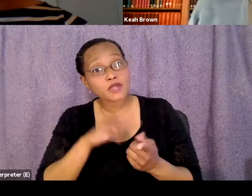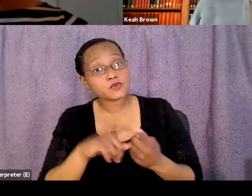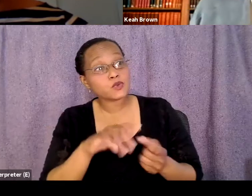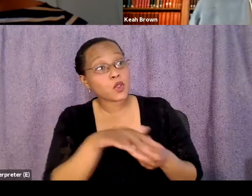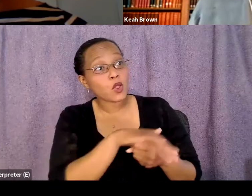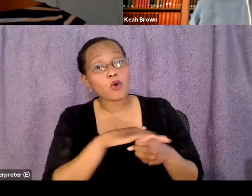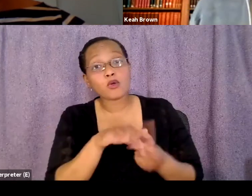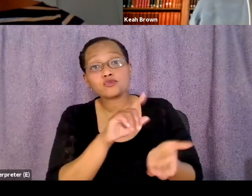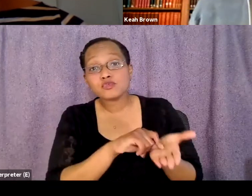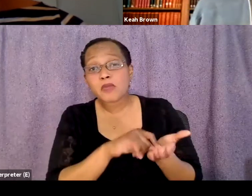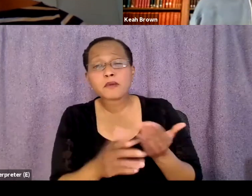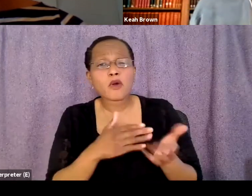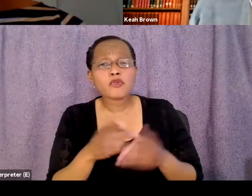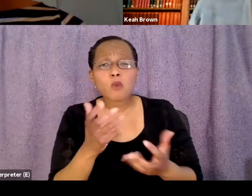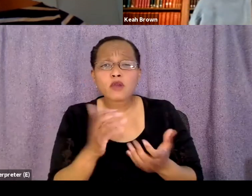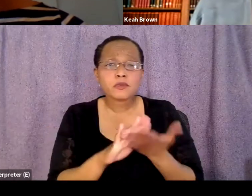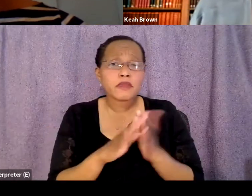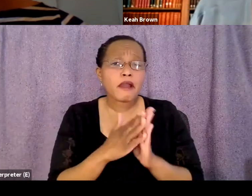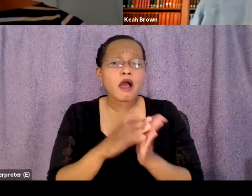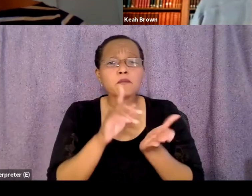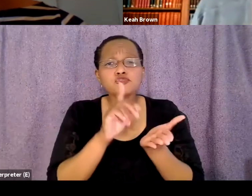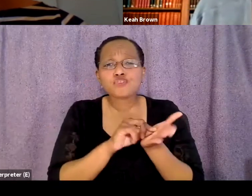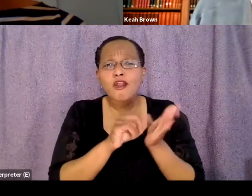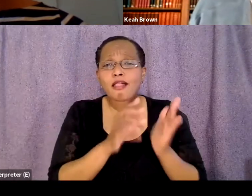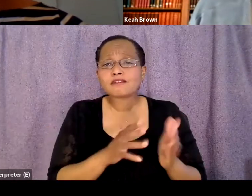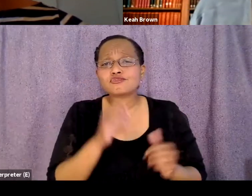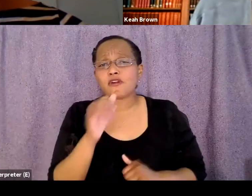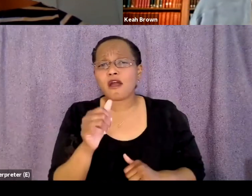in particular, or not, I think the schedule of a college newspaper.